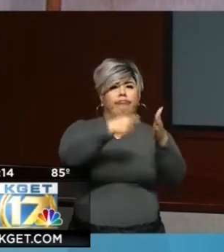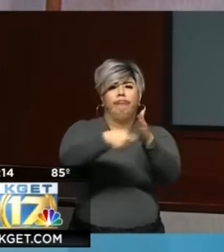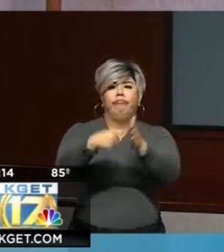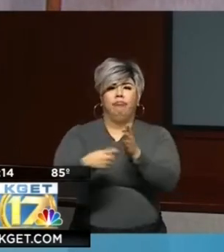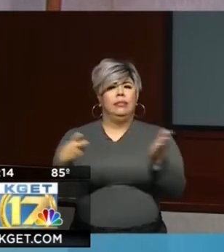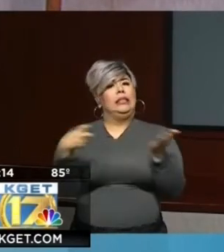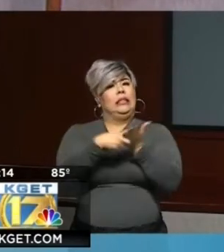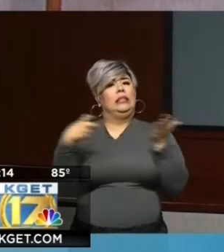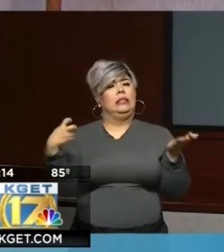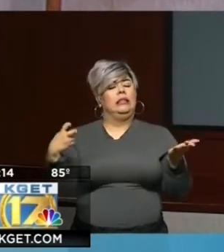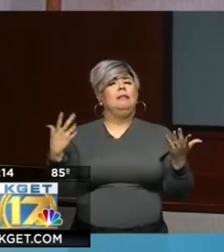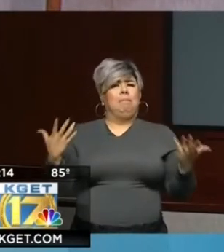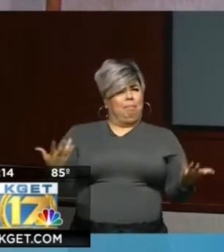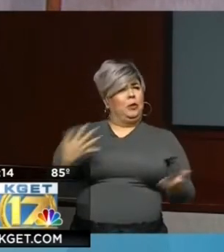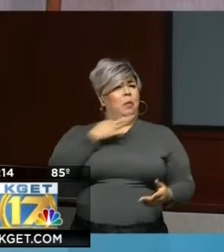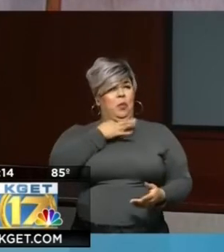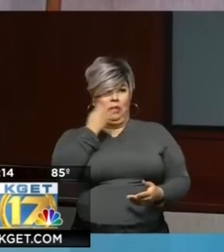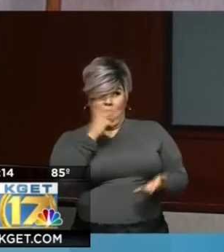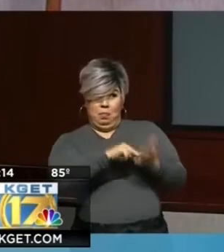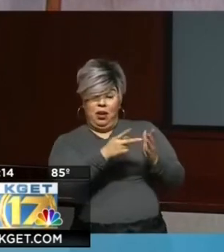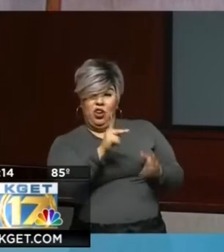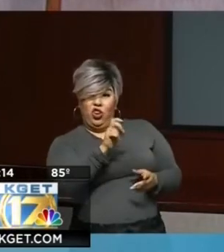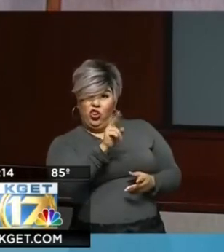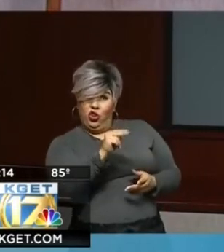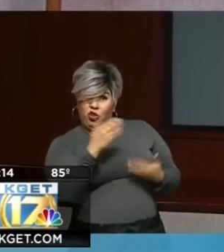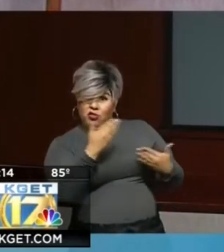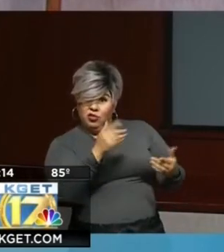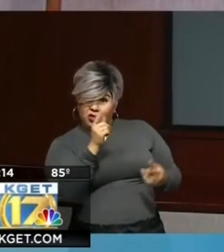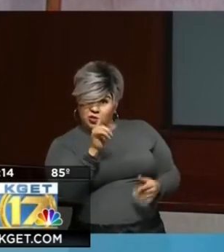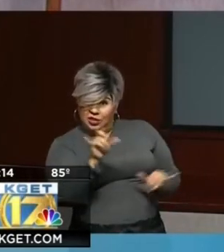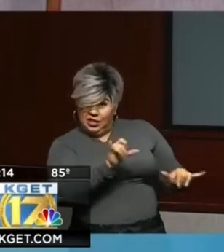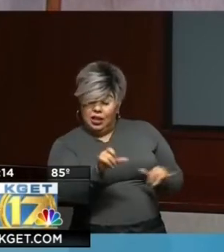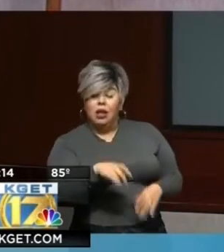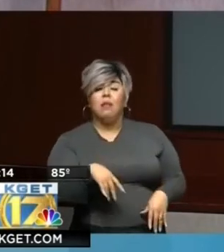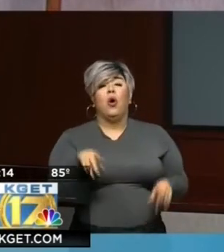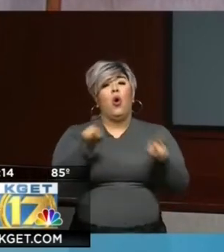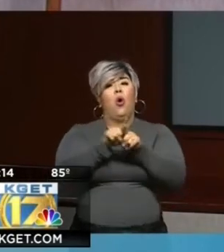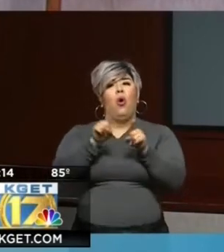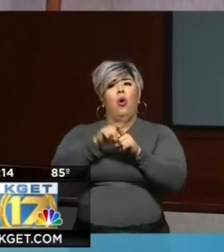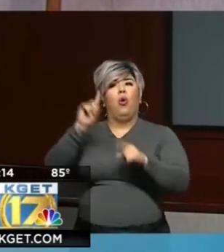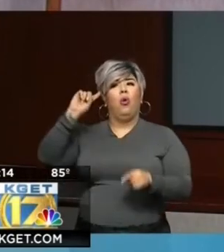NOT WEARING MASKS. ARE YOU IN TALKS WITH THE STATE TO REQUIRE PEOPLE TO WEAR MASKS